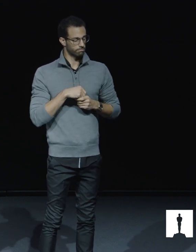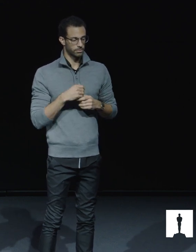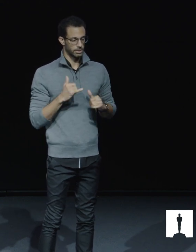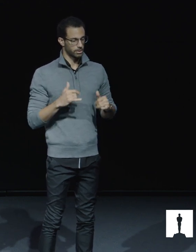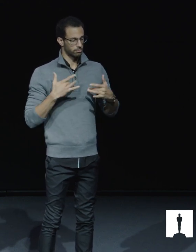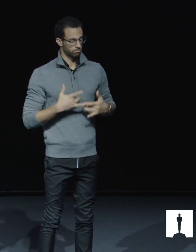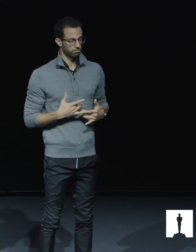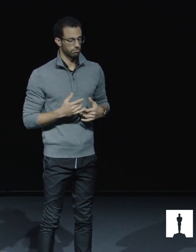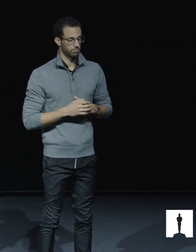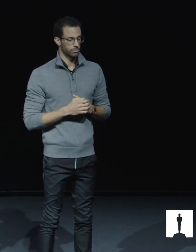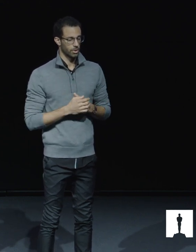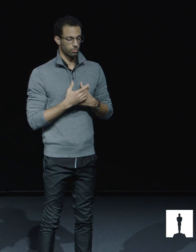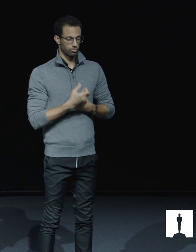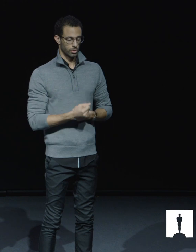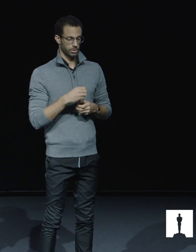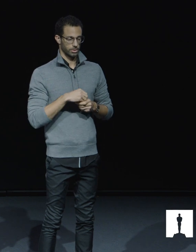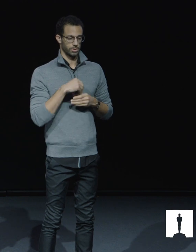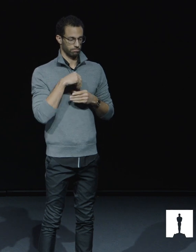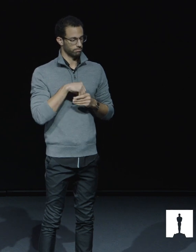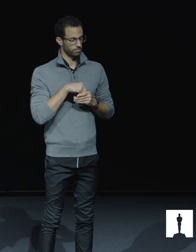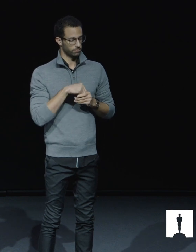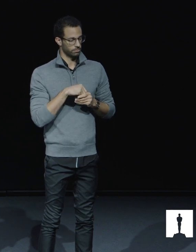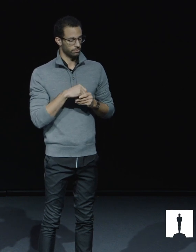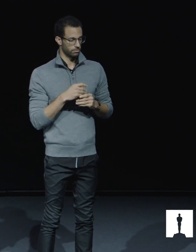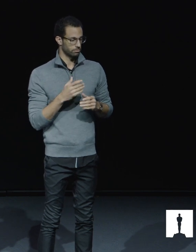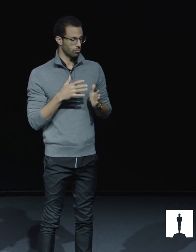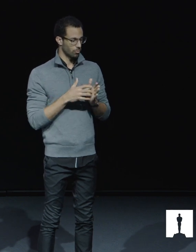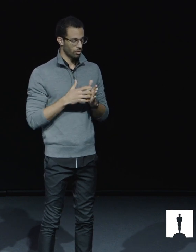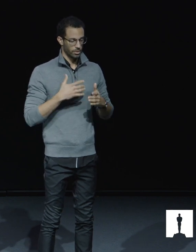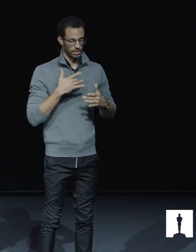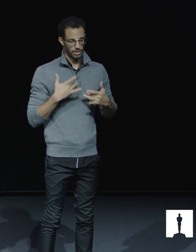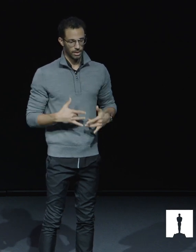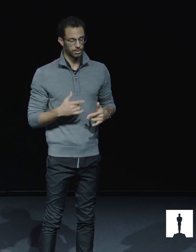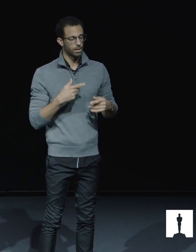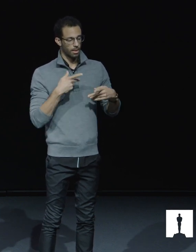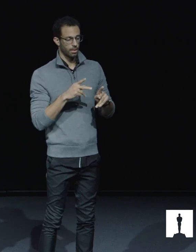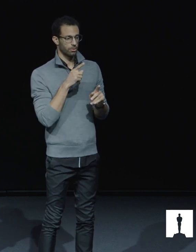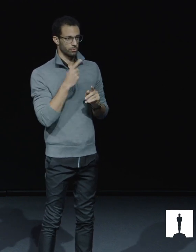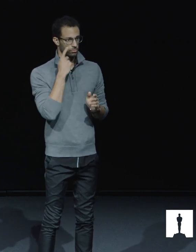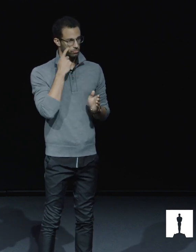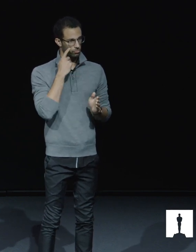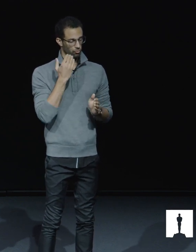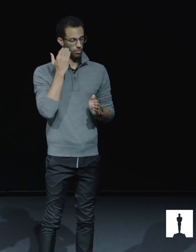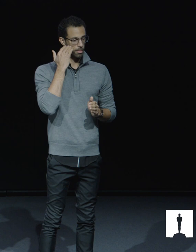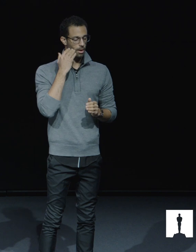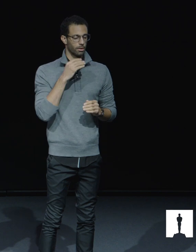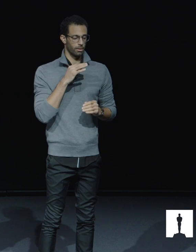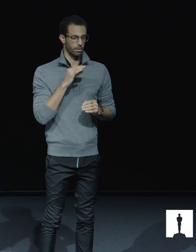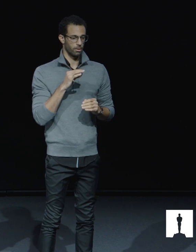This trust in one's nakedness is all that gives one the power to change one's robes."